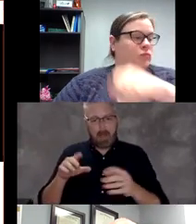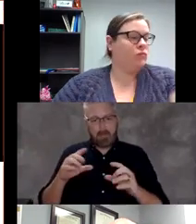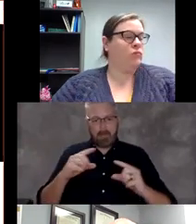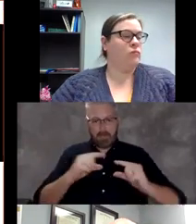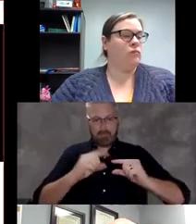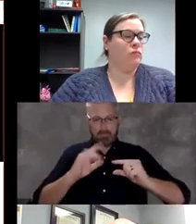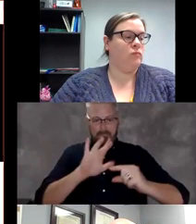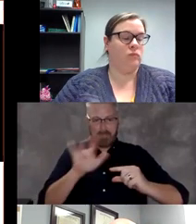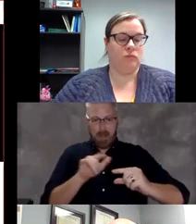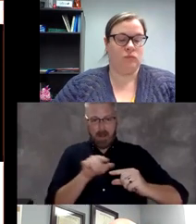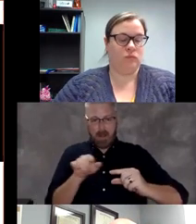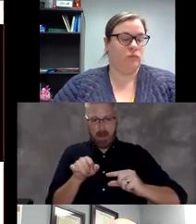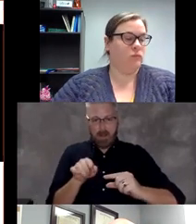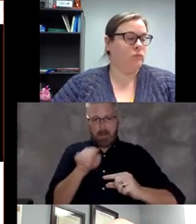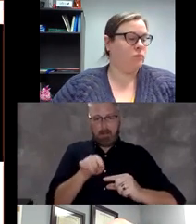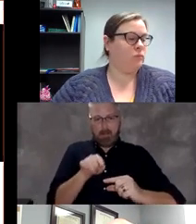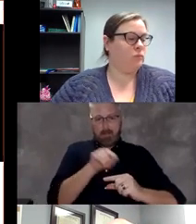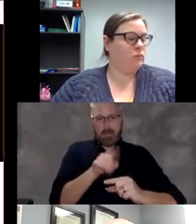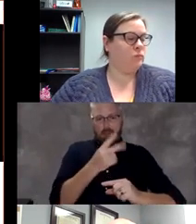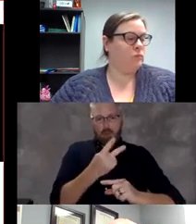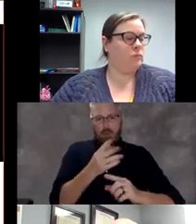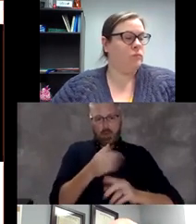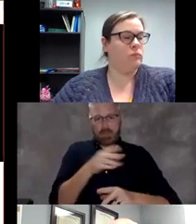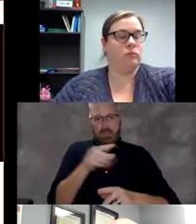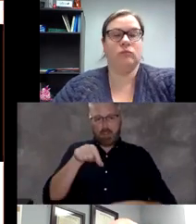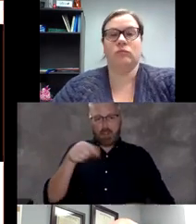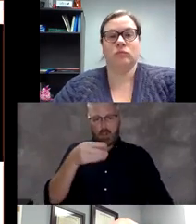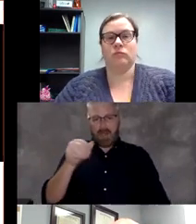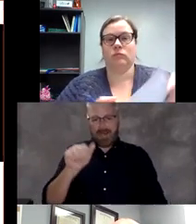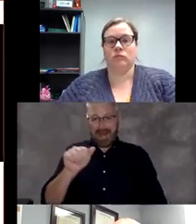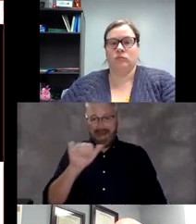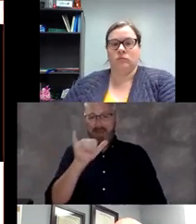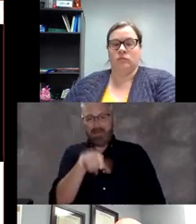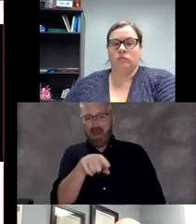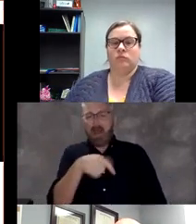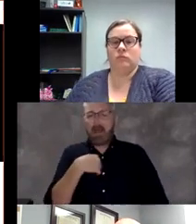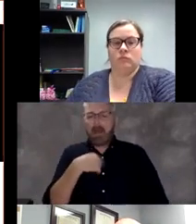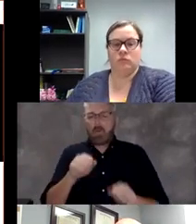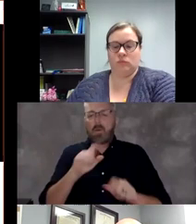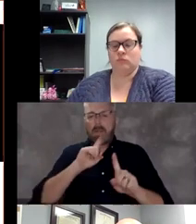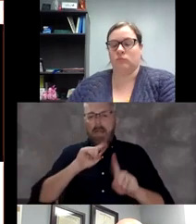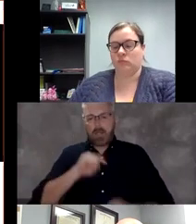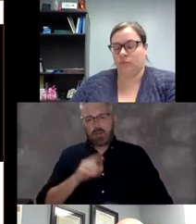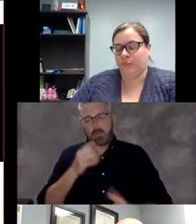IF YOU HAVE QUESTIONS, FEEL FREE TO PUT THOSE IN THERE. WE WILL GET TO THEM. IT MIGHT NOT BE IMMEDIATELY, BUT